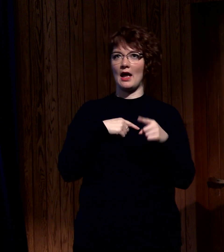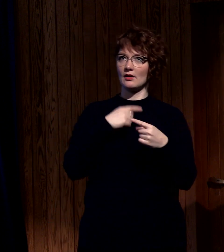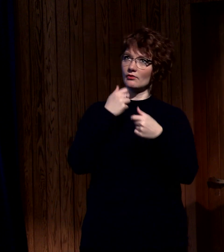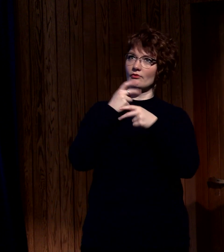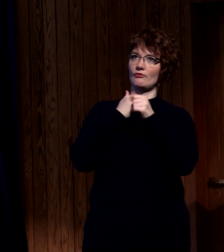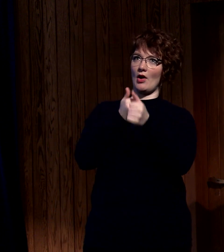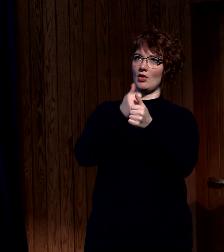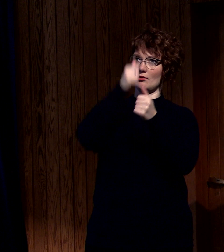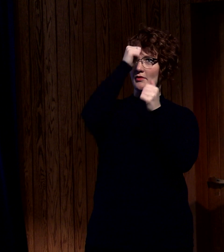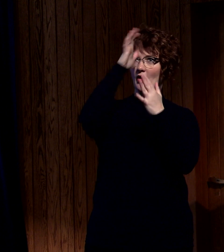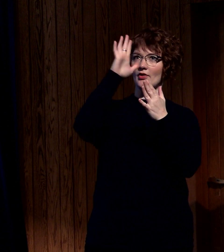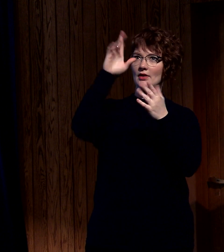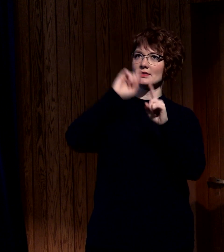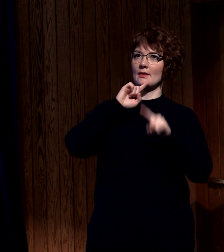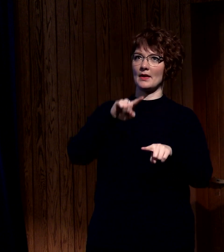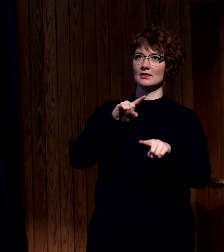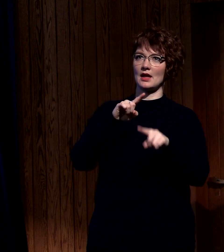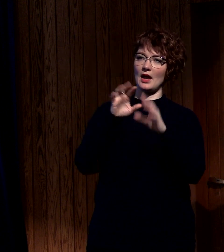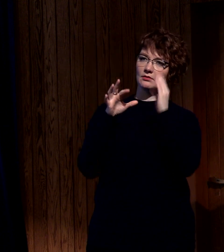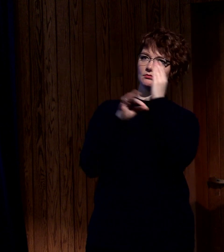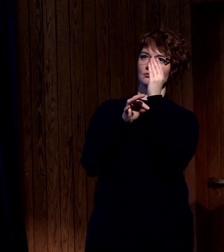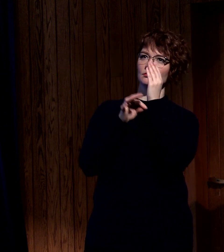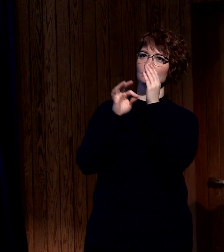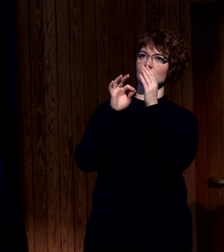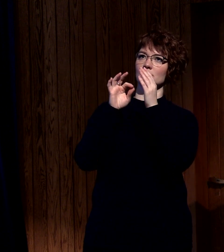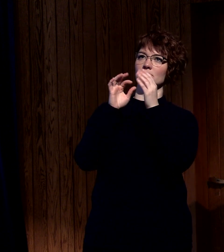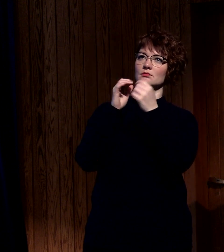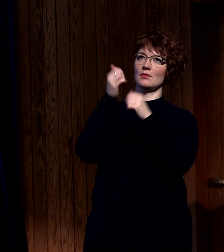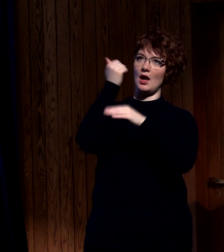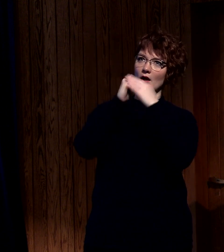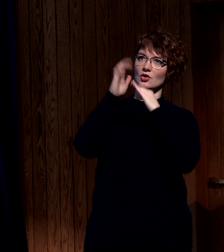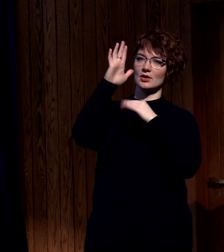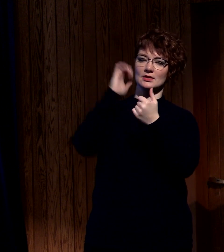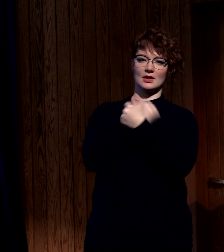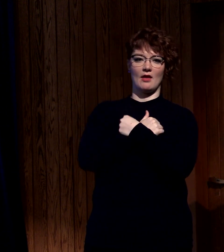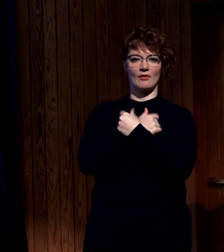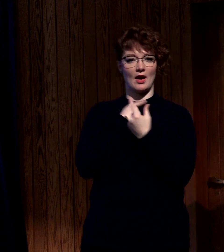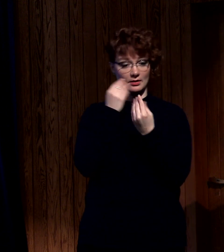and remain in his love. I have told you this so that my joy may